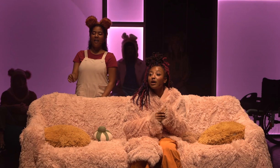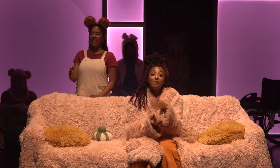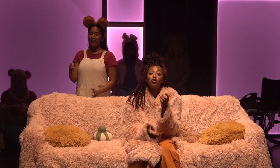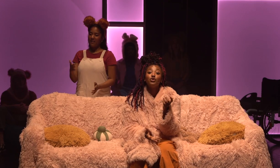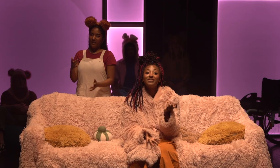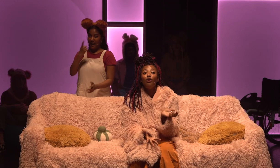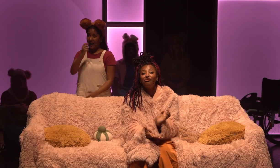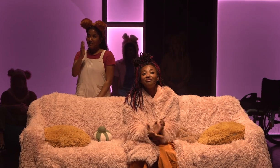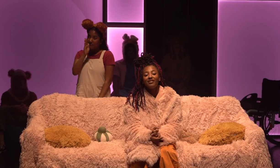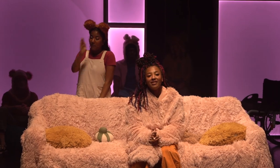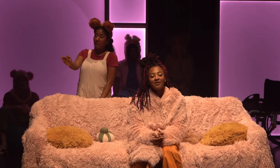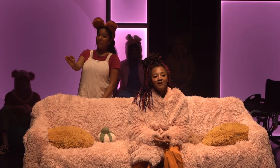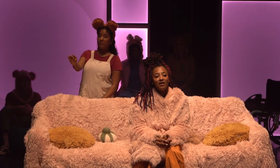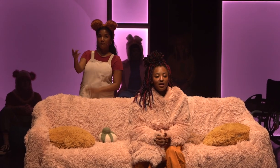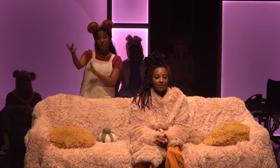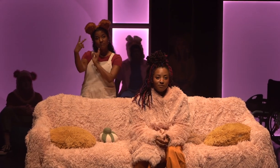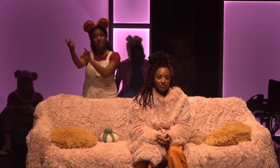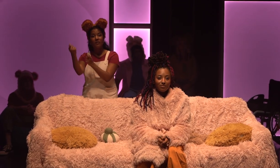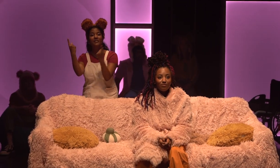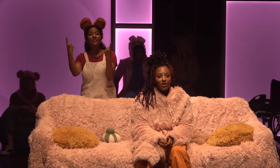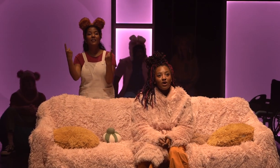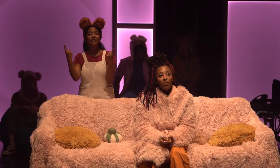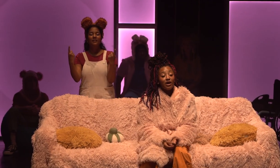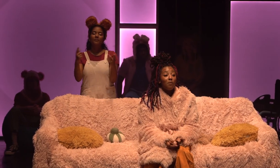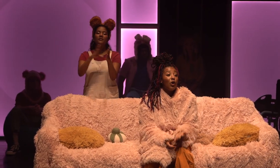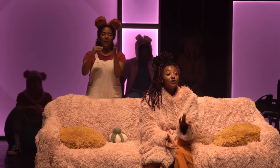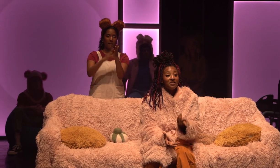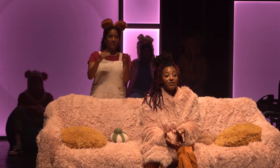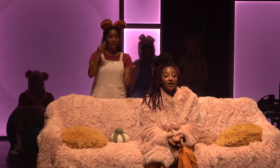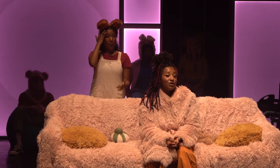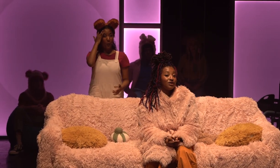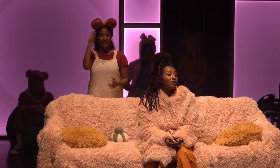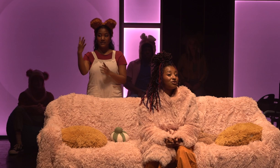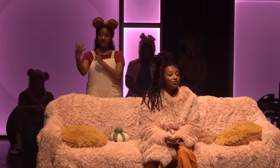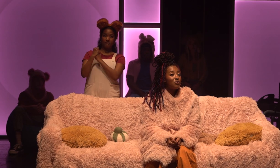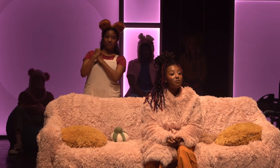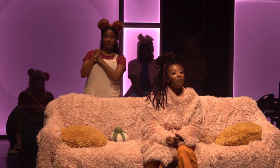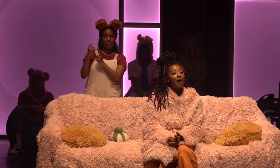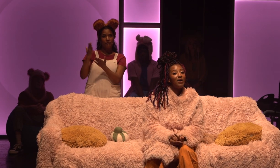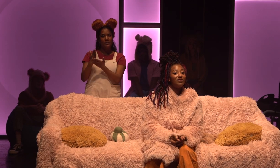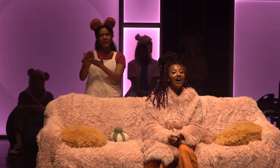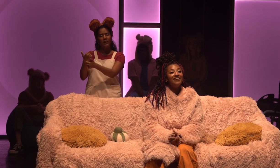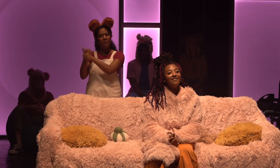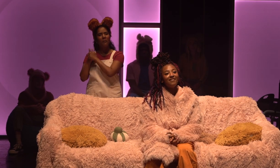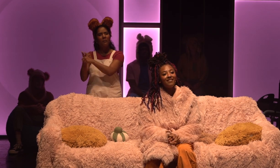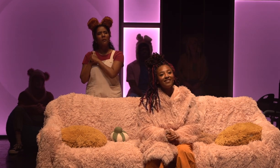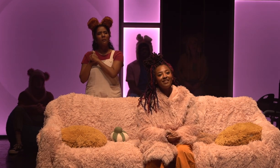can be my true self. Like when I got my autism diagnosis, she was proper by my